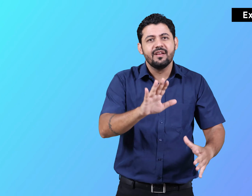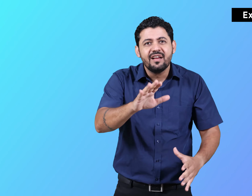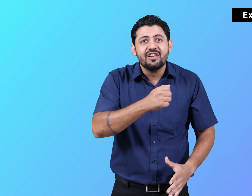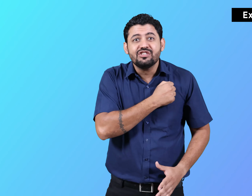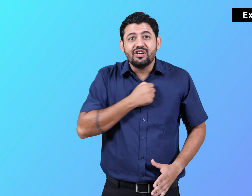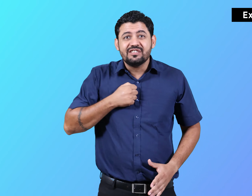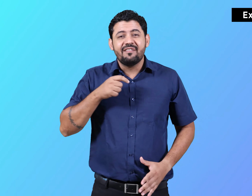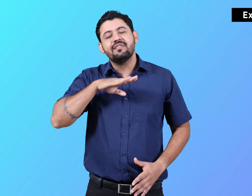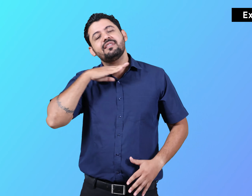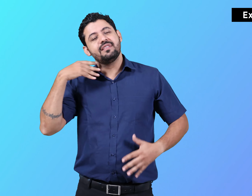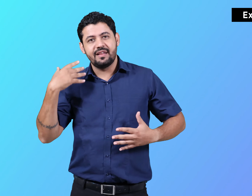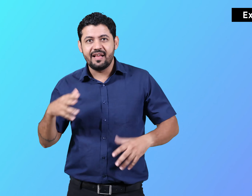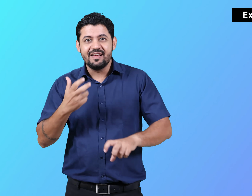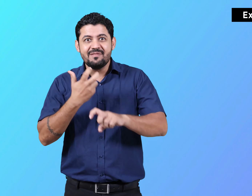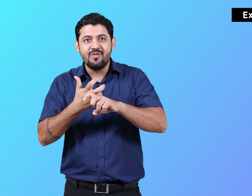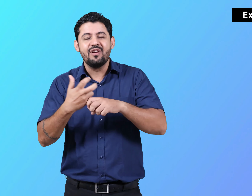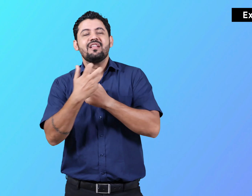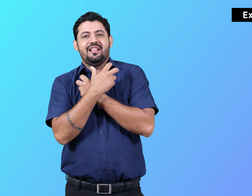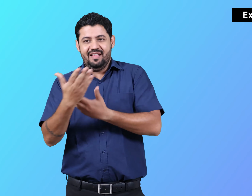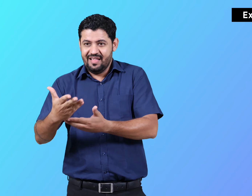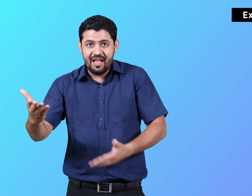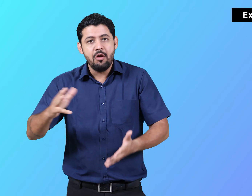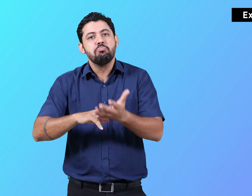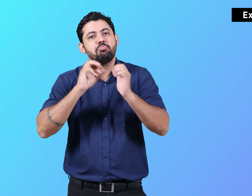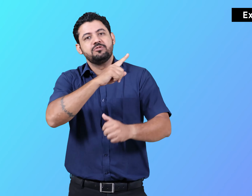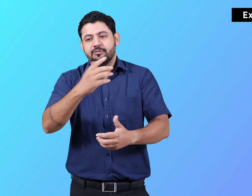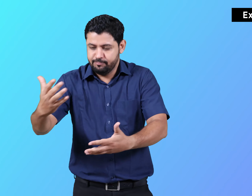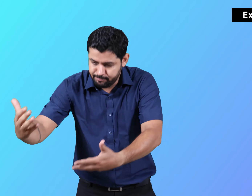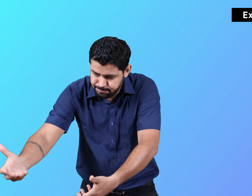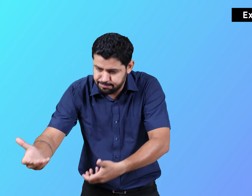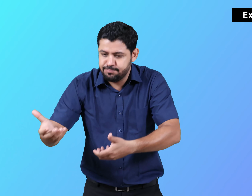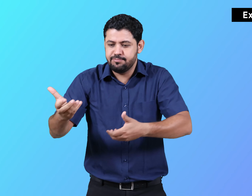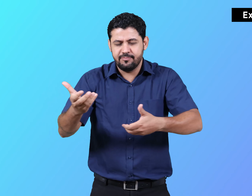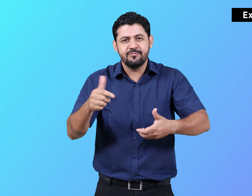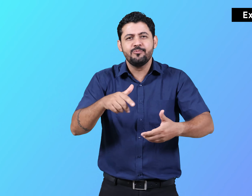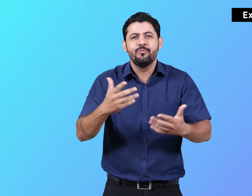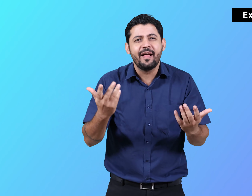Moses carried the bones of Joseph with him. Before Joseph died,